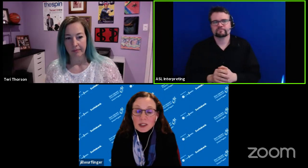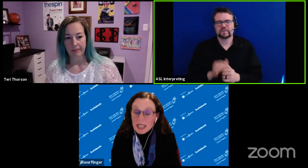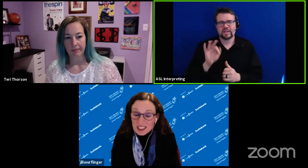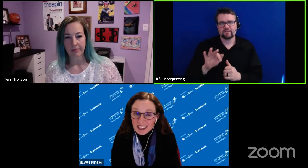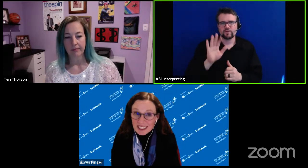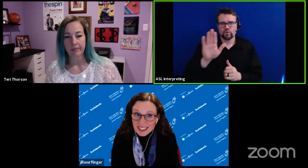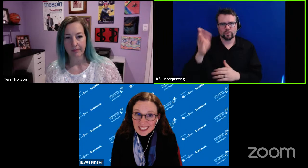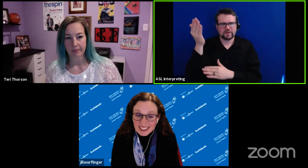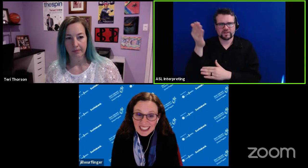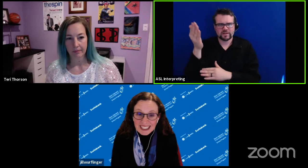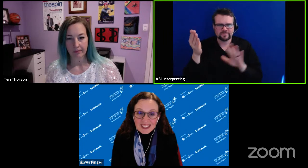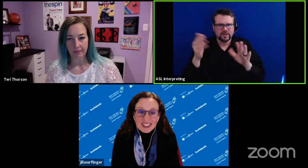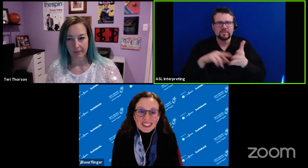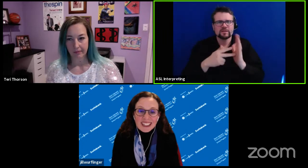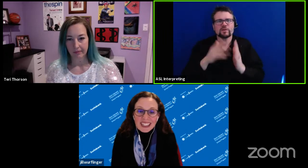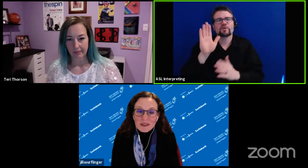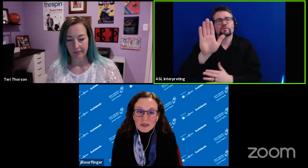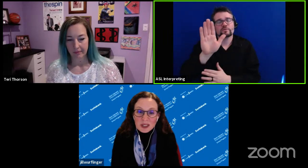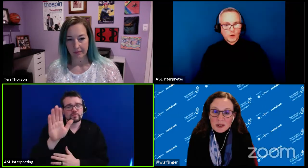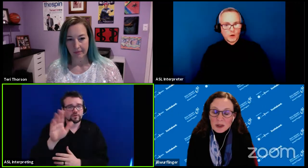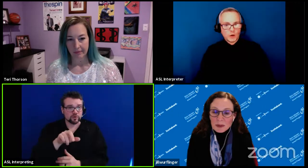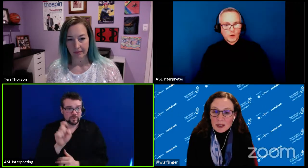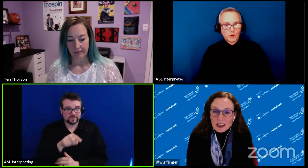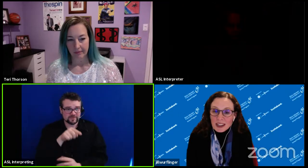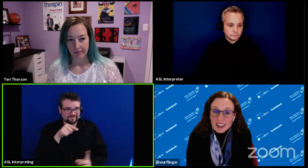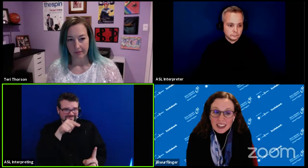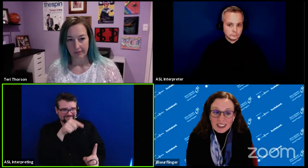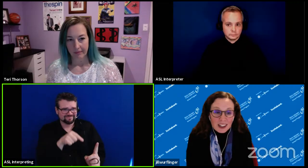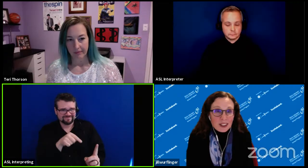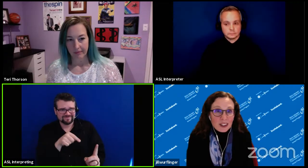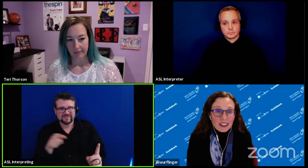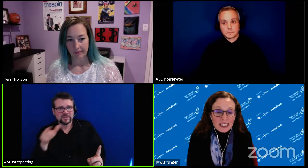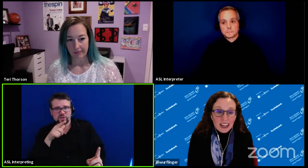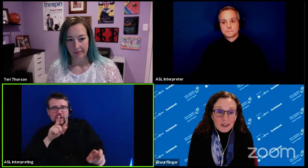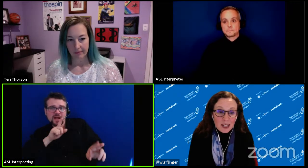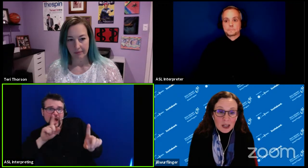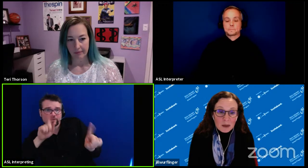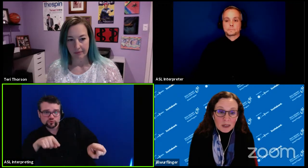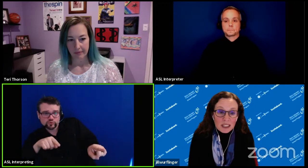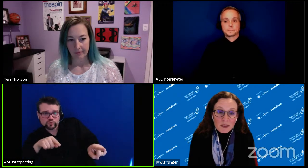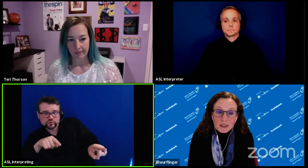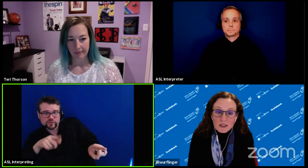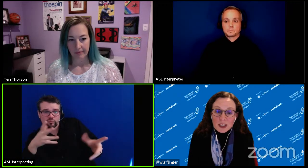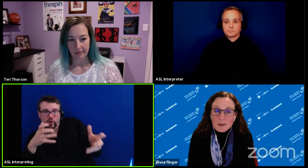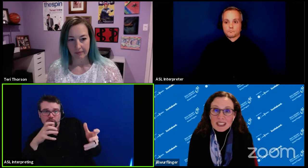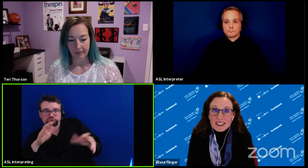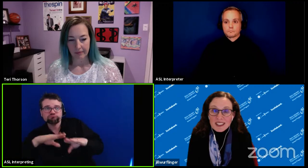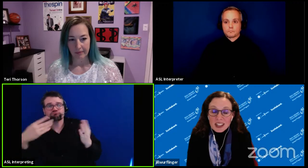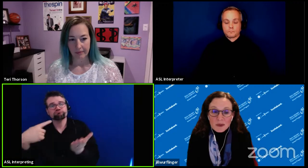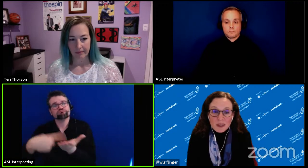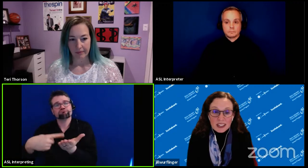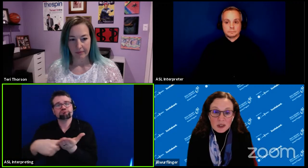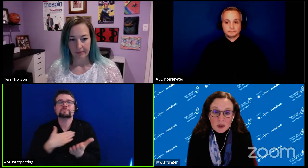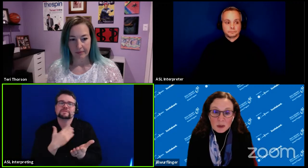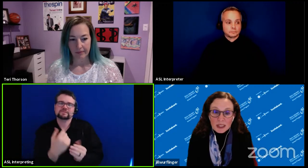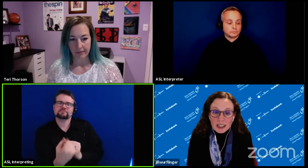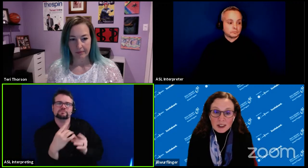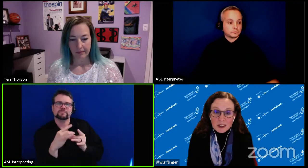QUESTION IS NOT ADDRESSED OR YOU WOULD LIKE TO OPEN A DIALOGUE WITH RHF, PLEASE FEEL FREE TO MESSAGE US VIA SOCIAL MEDIA OR